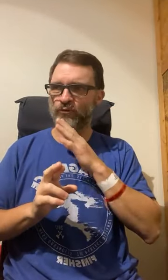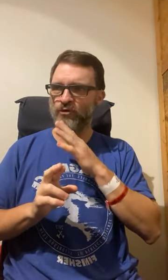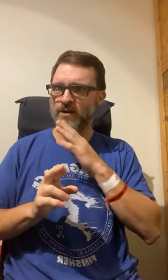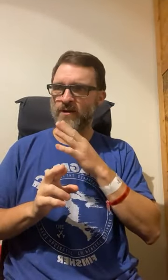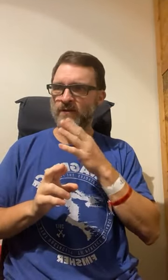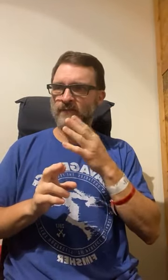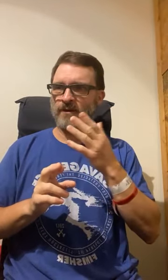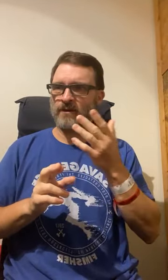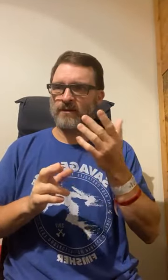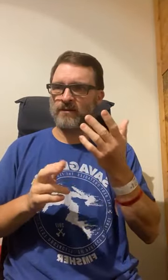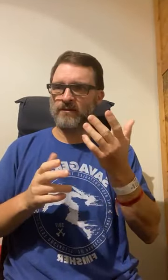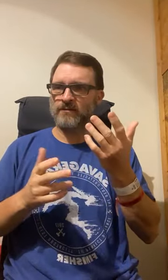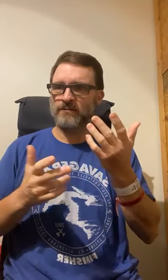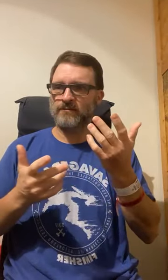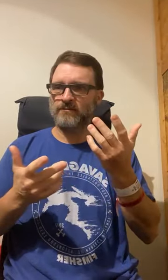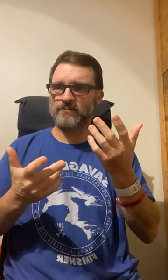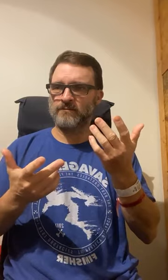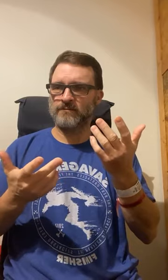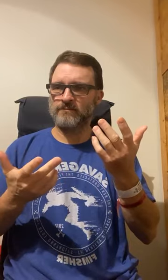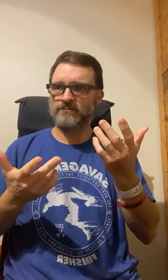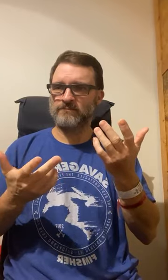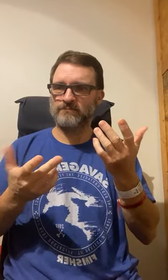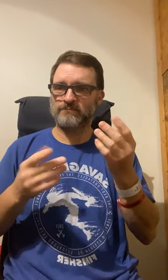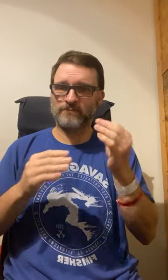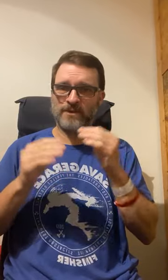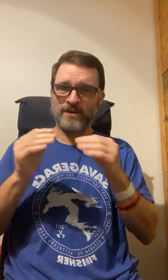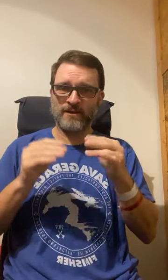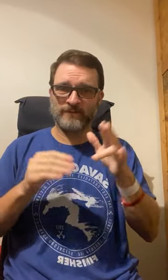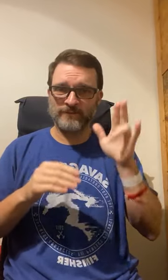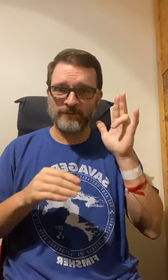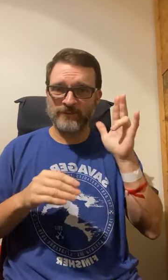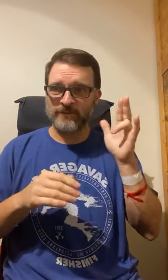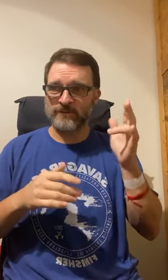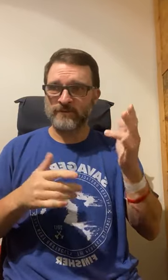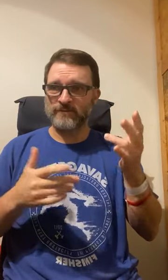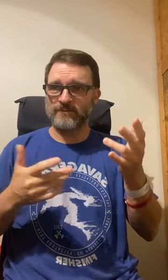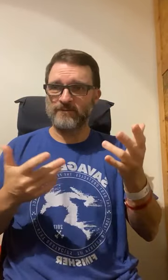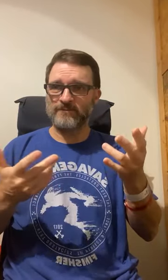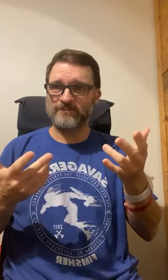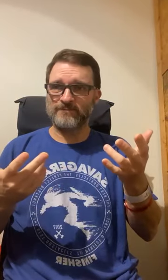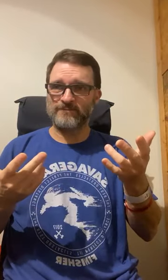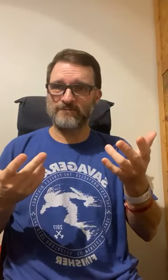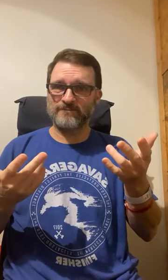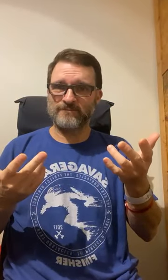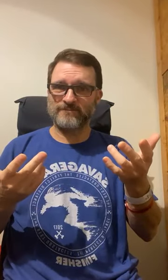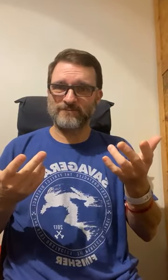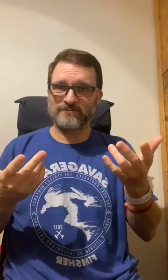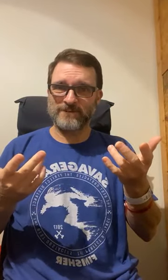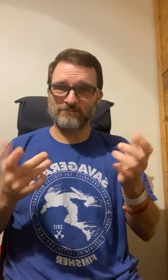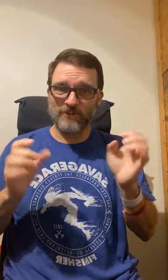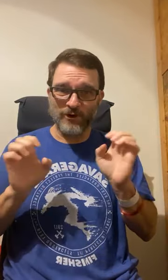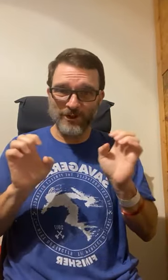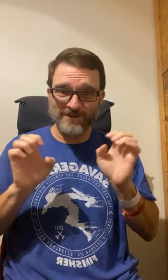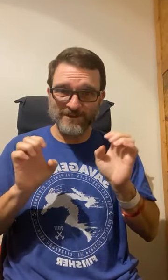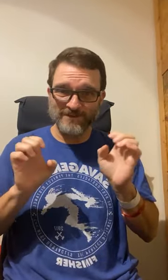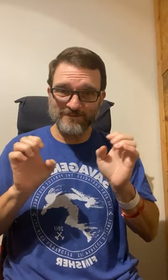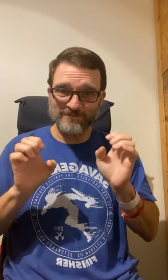packing without flaws & error